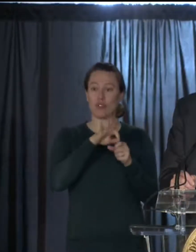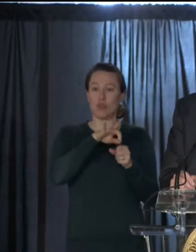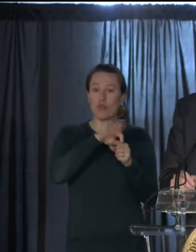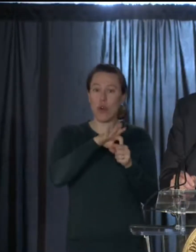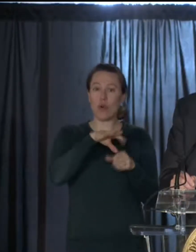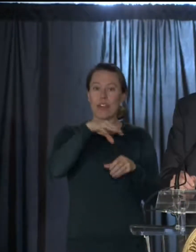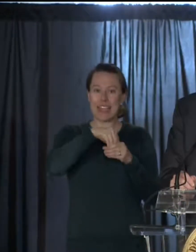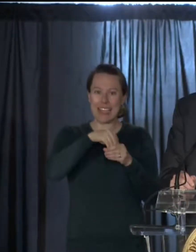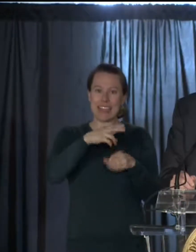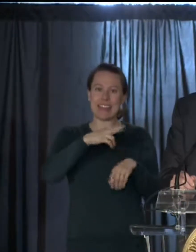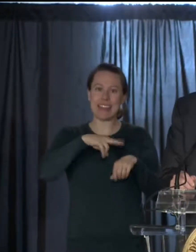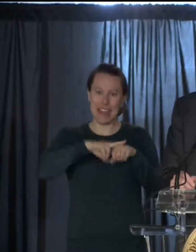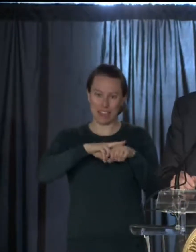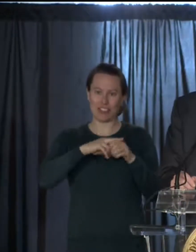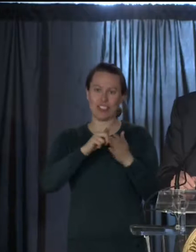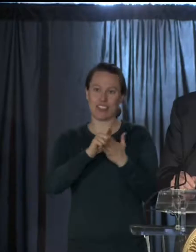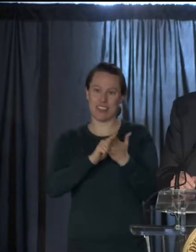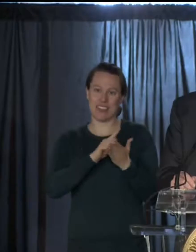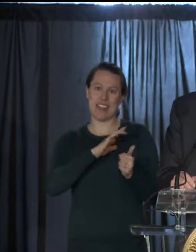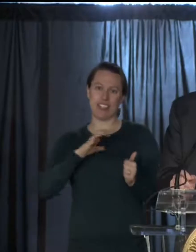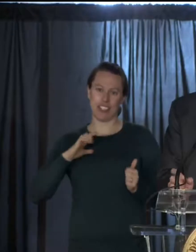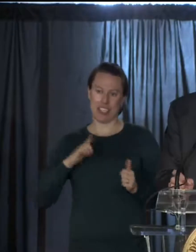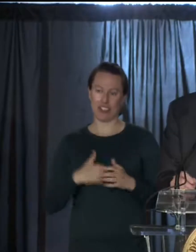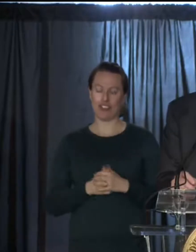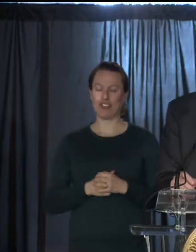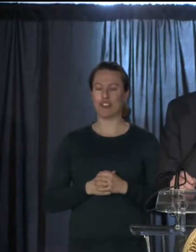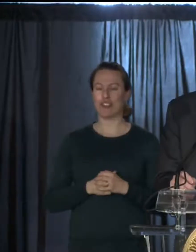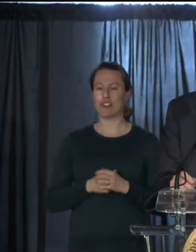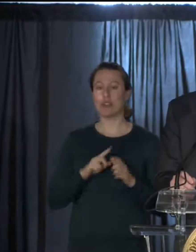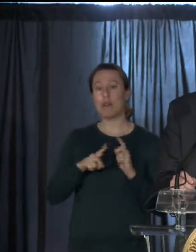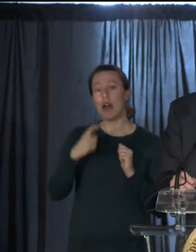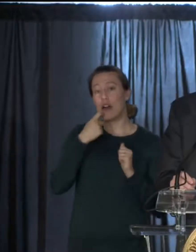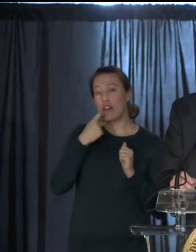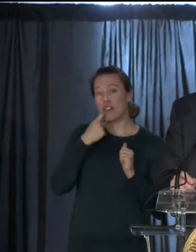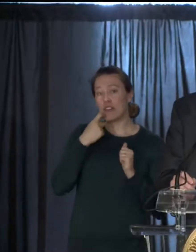THE NATIONAL LEGISLATURE. BUT MOST RECENTLY, AS IN THE